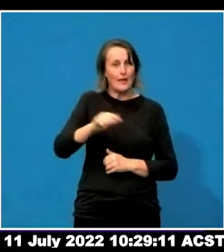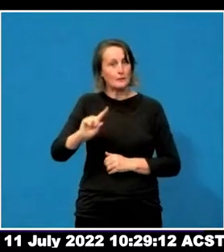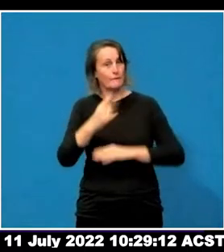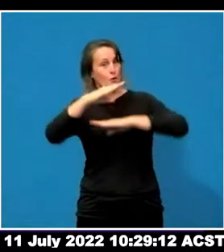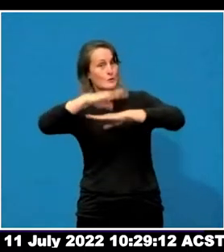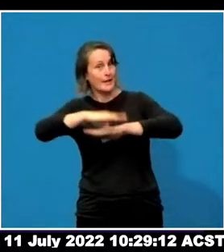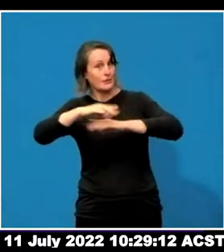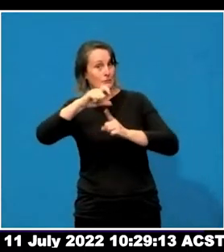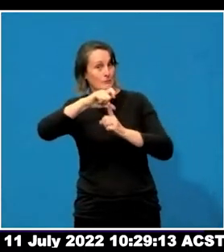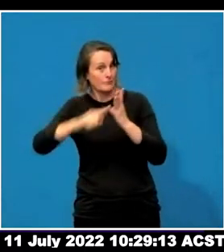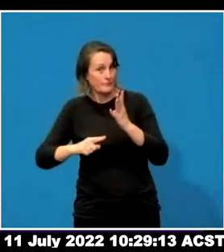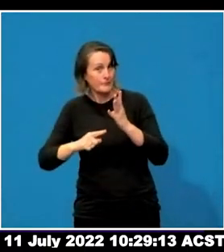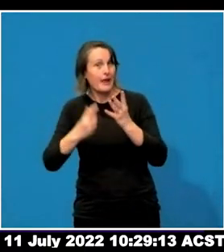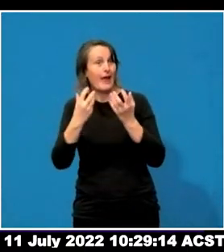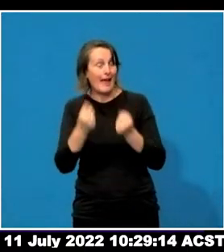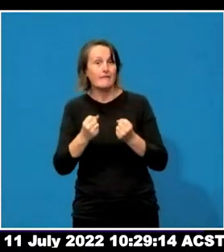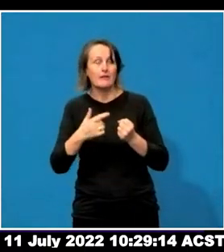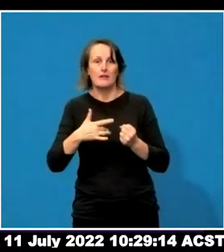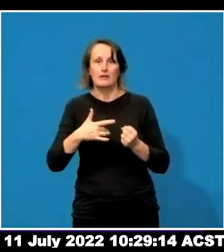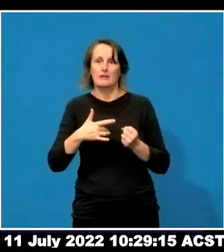disability who are currently NDIS participants.